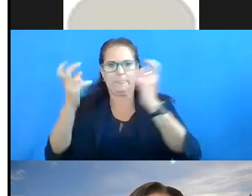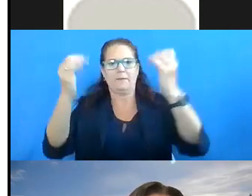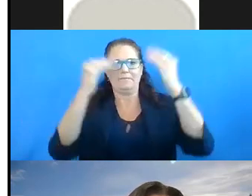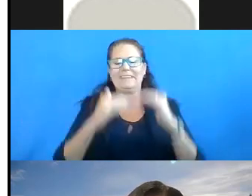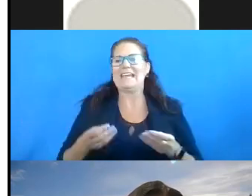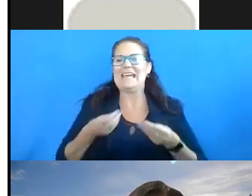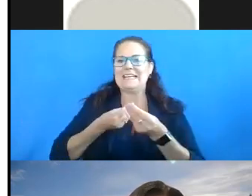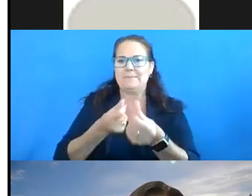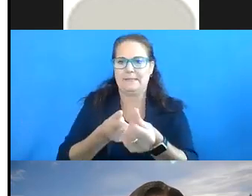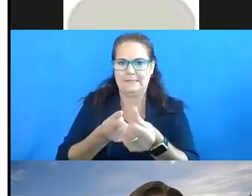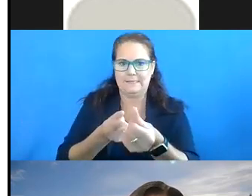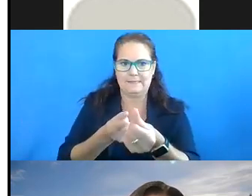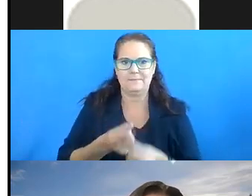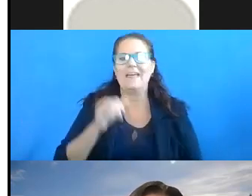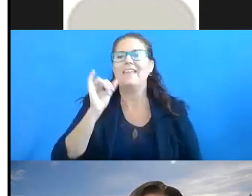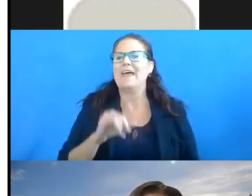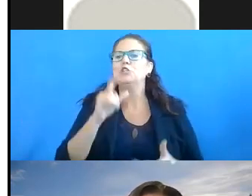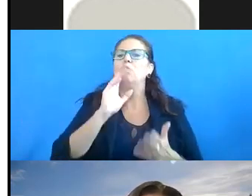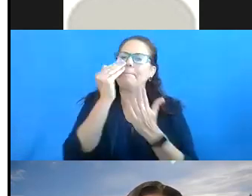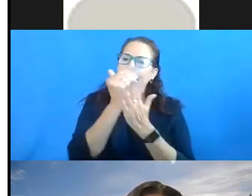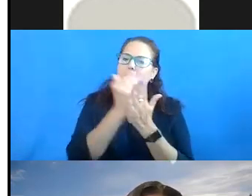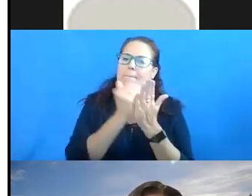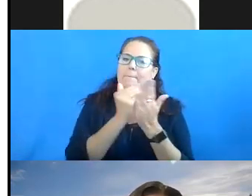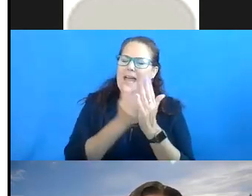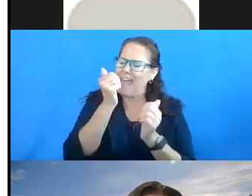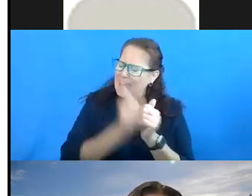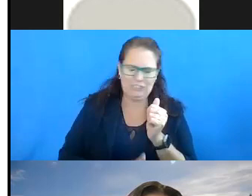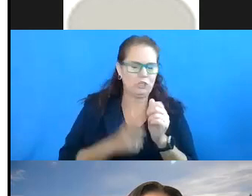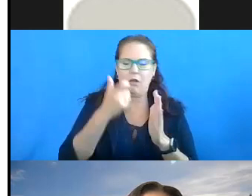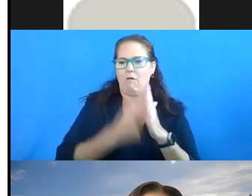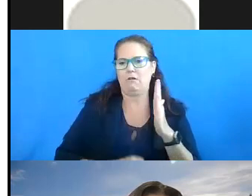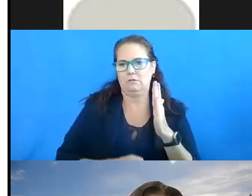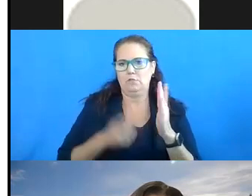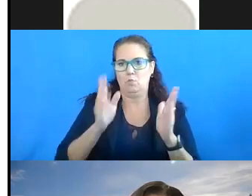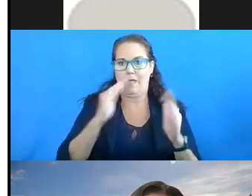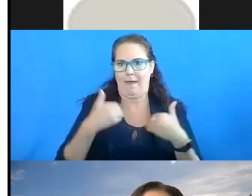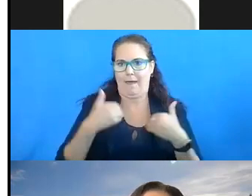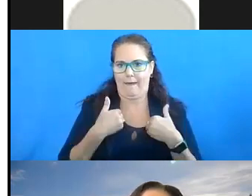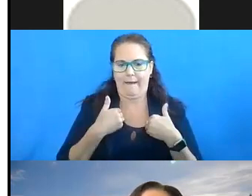expenses. So this is where you are going to list every single cost. You’re going to list even the